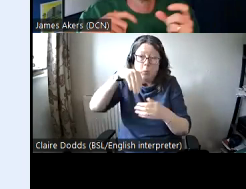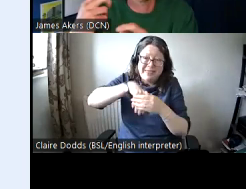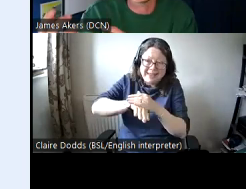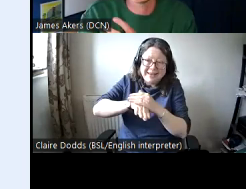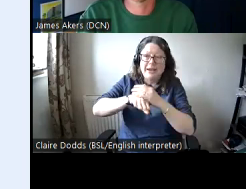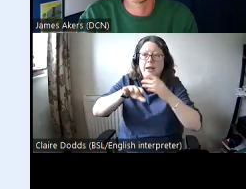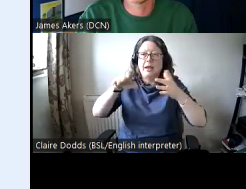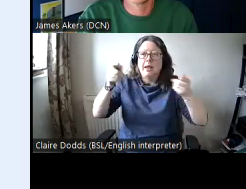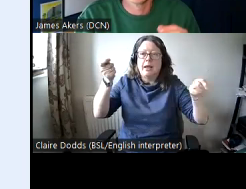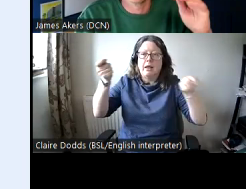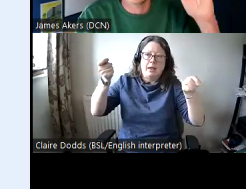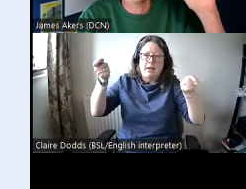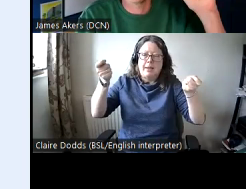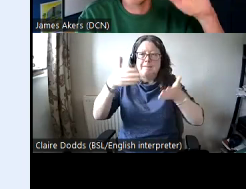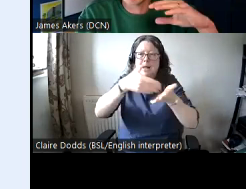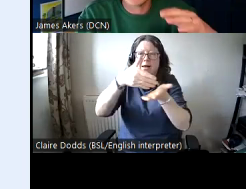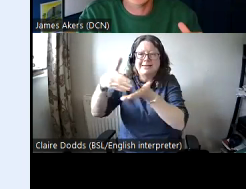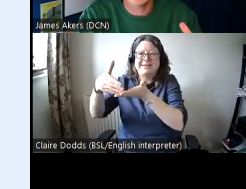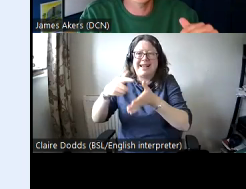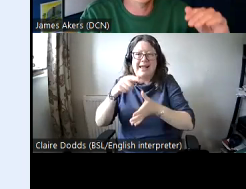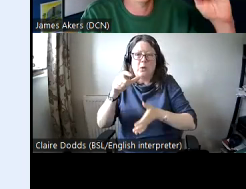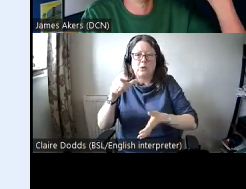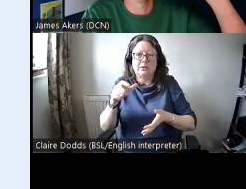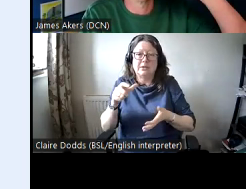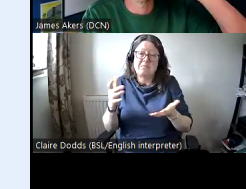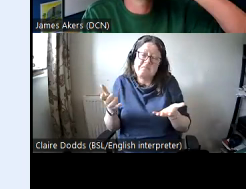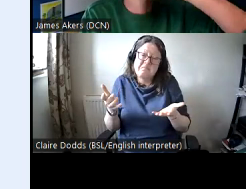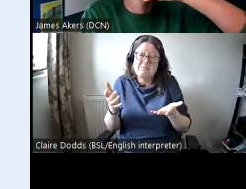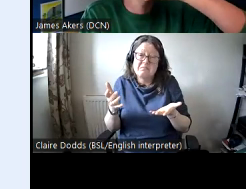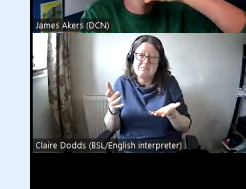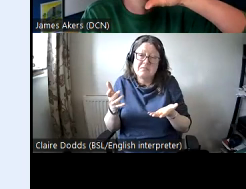Just check that as well. It's not a bad thing, it's just that